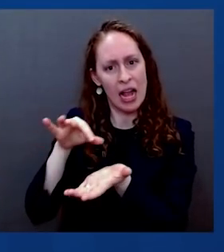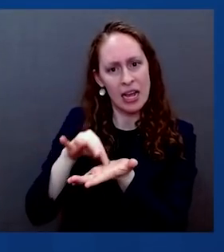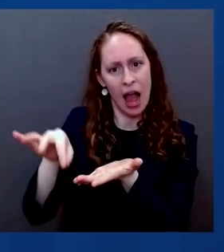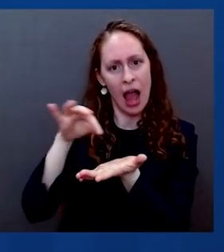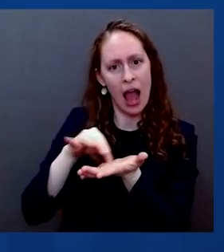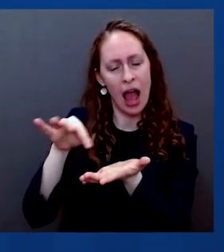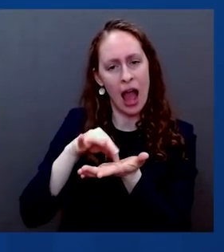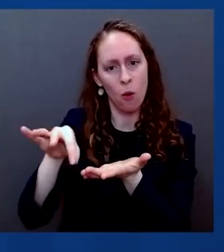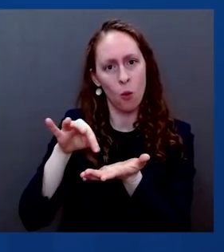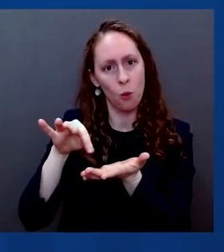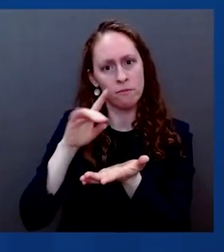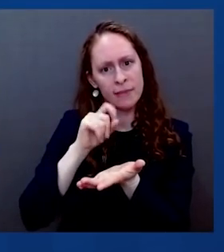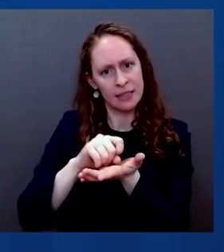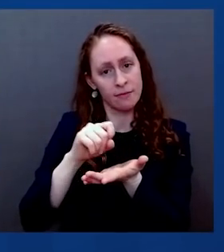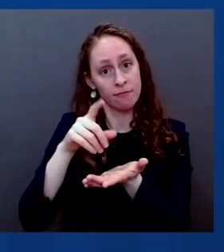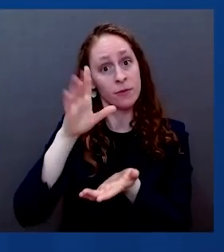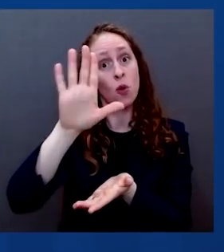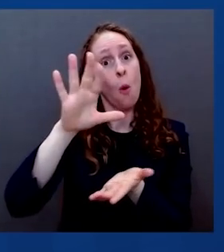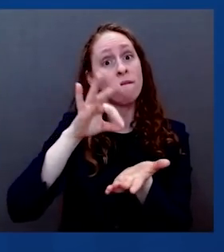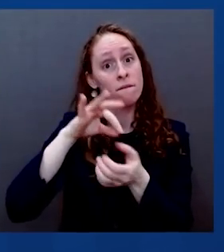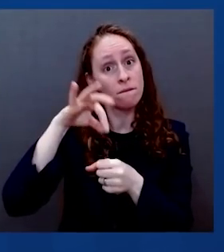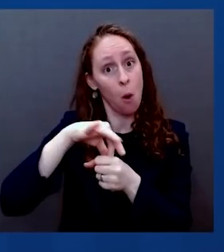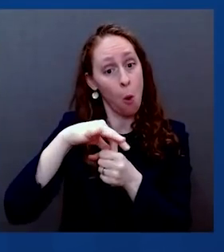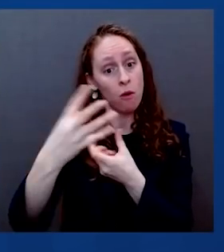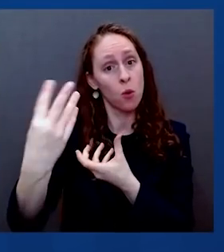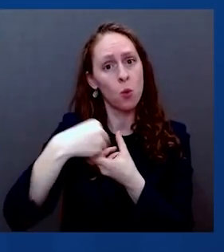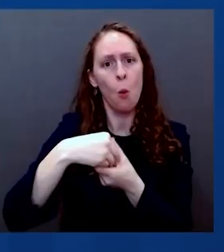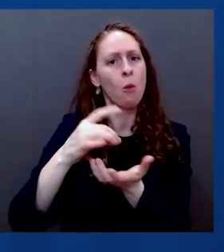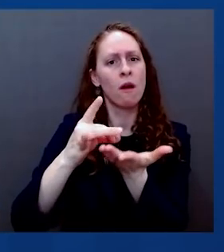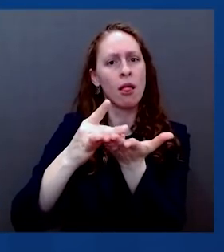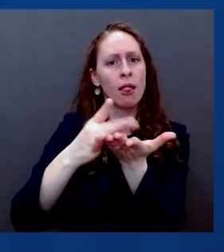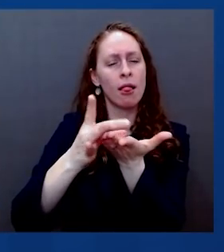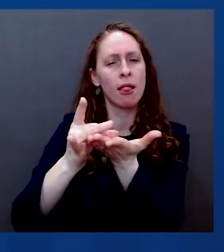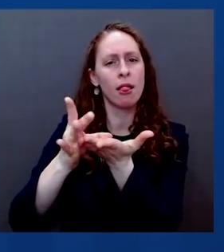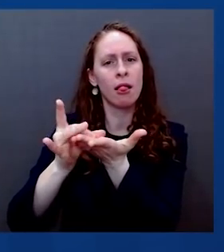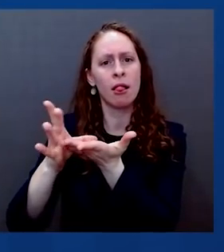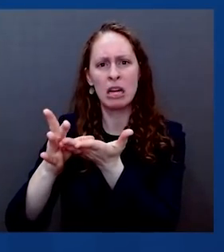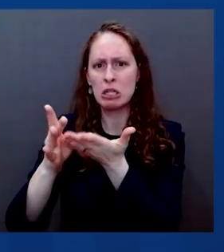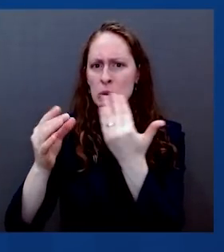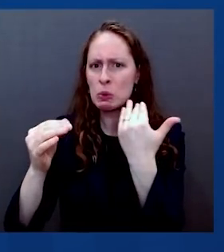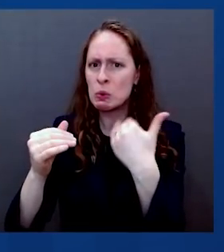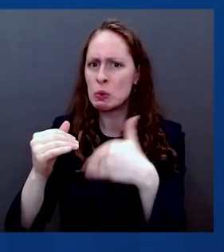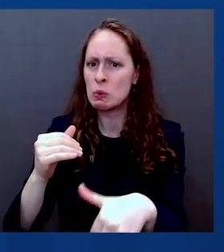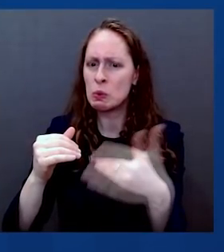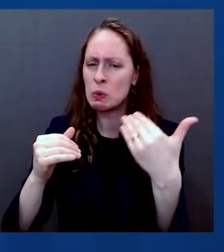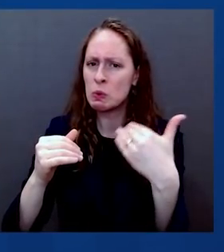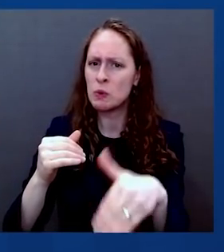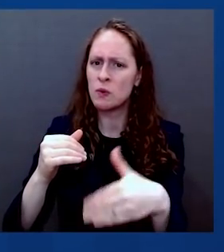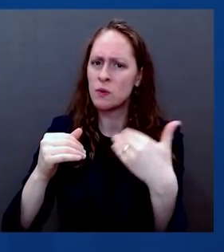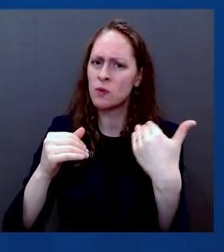Look, this matters to all of us. The goal of the former president and his allies is to disenfranchise